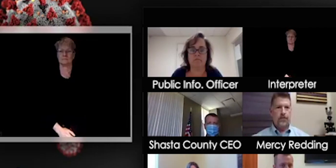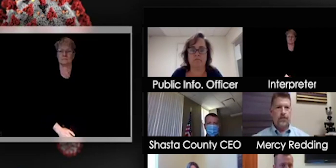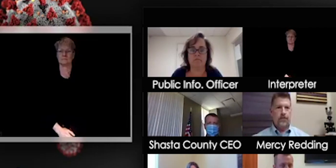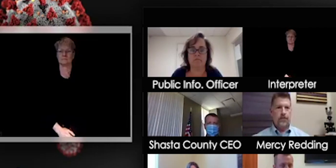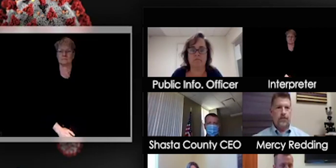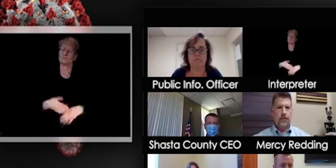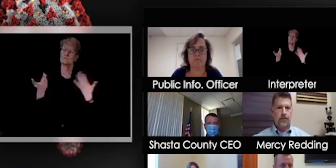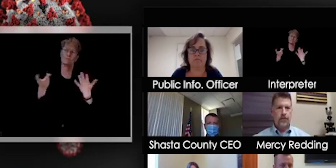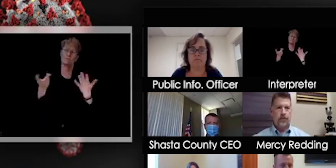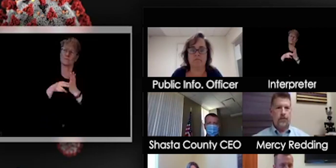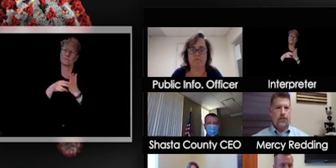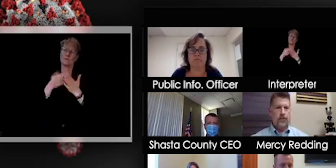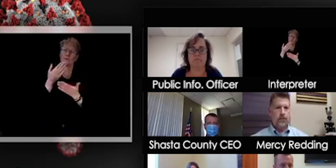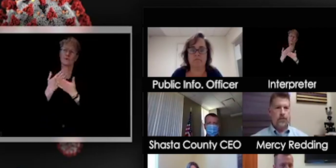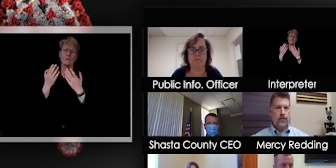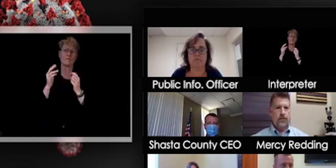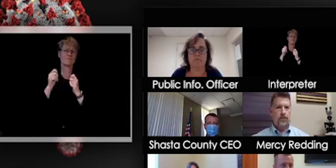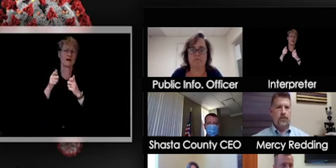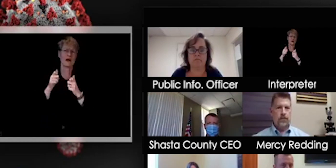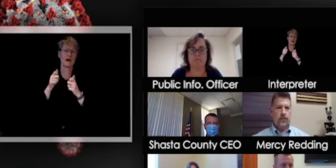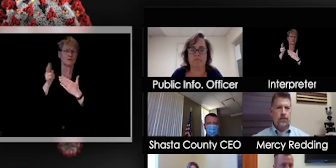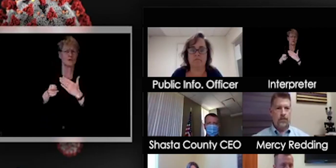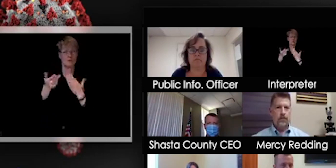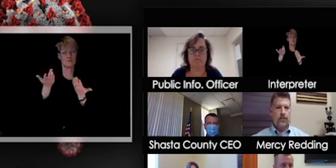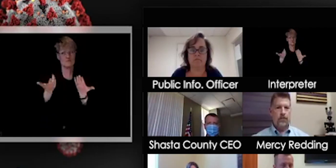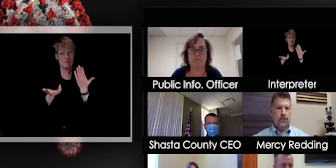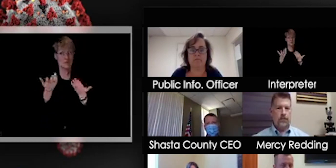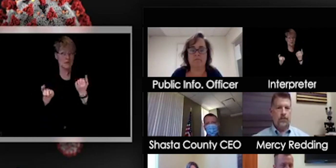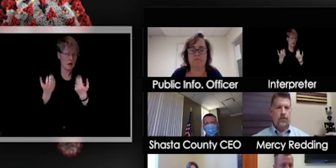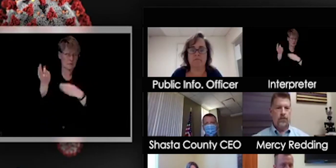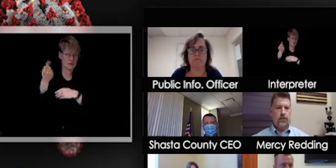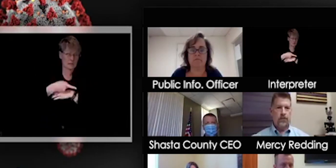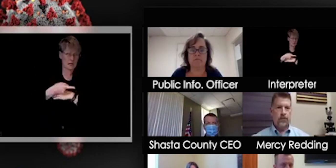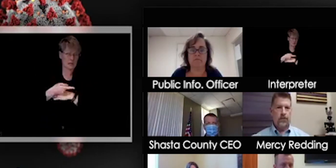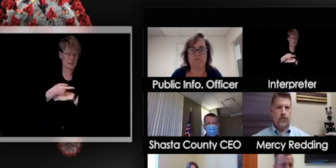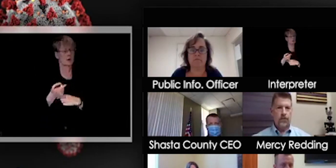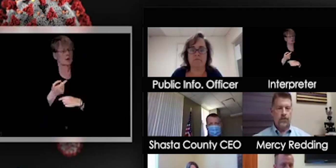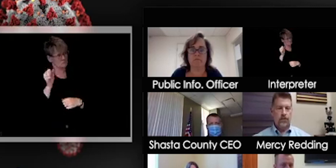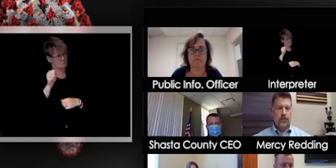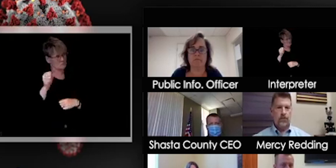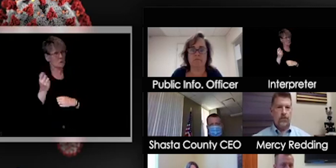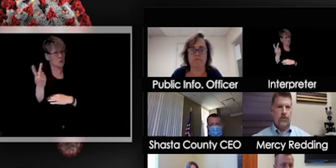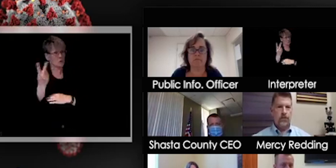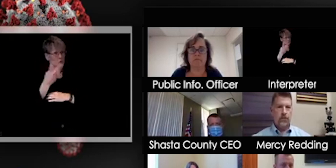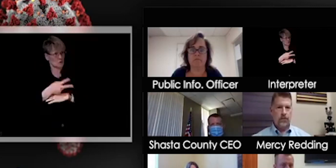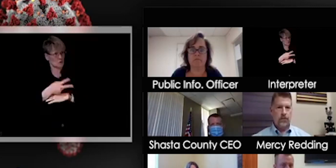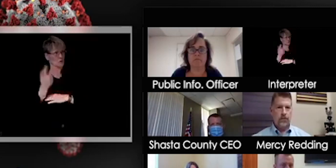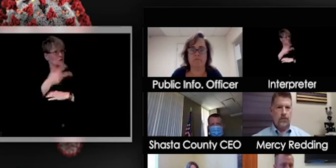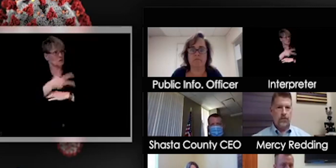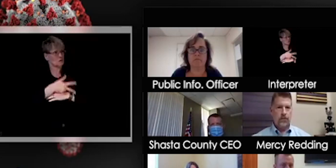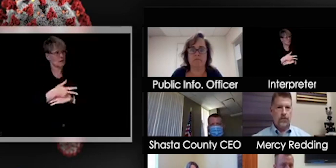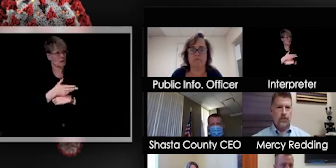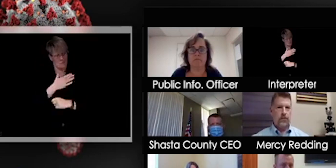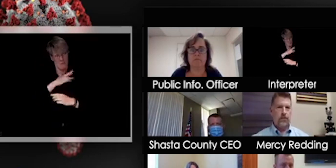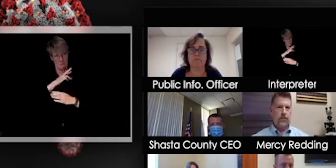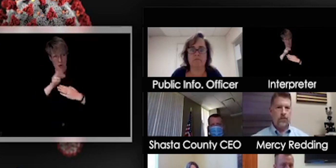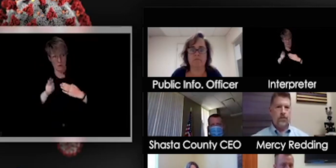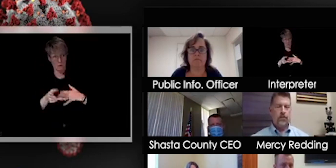Yes, between two and three days. I actually had my results back in about 2 1/2 days from